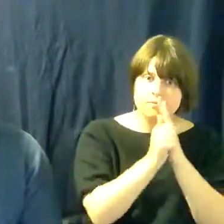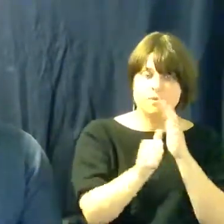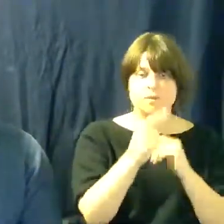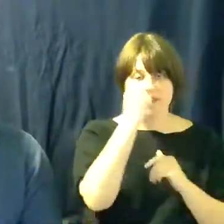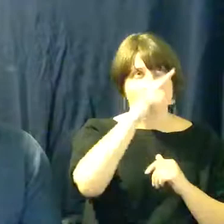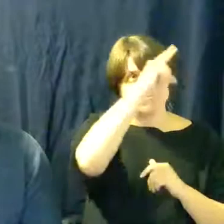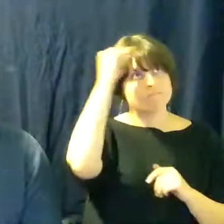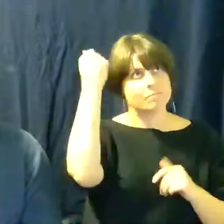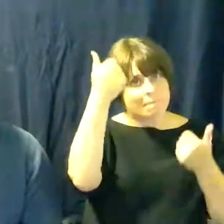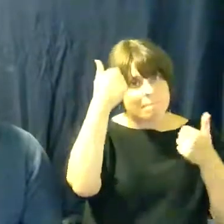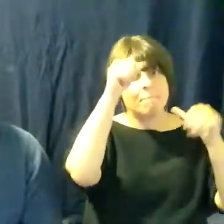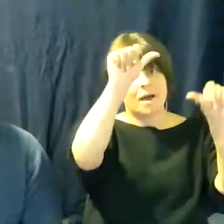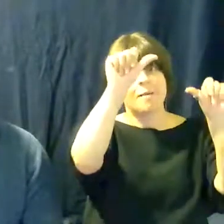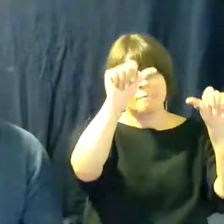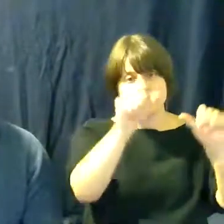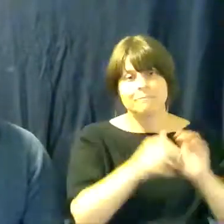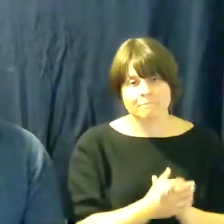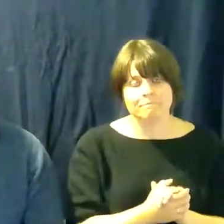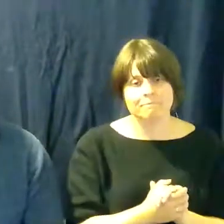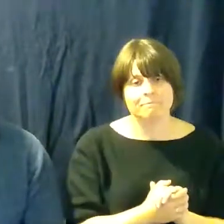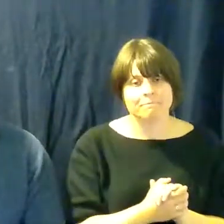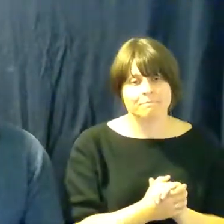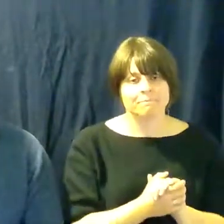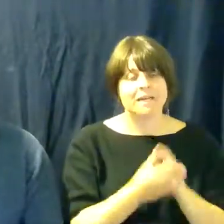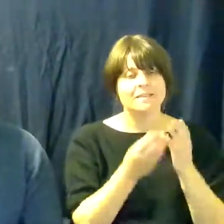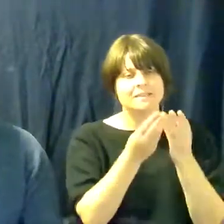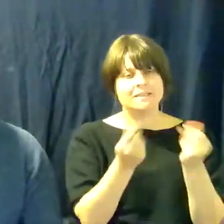tee is the one seeking the knowledge and skill to choose